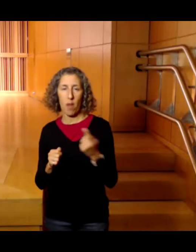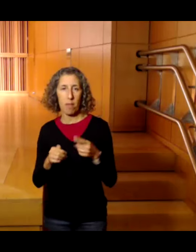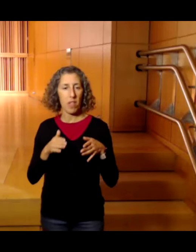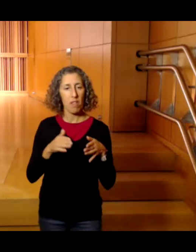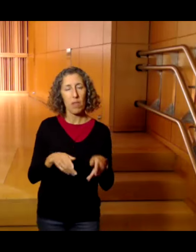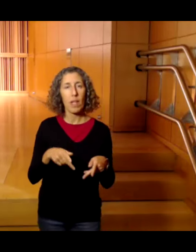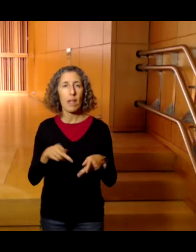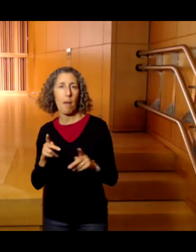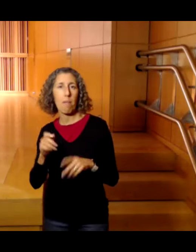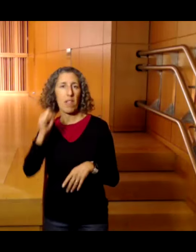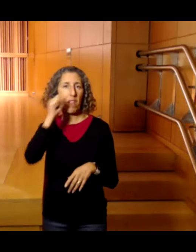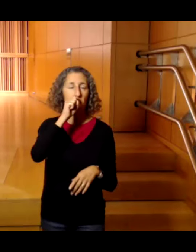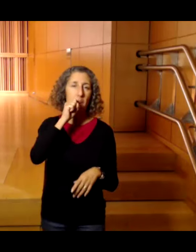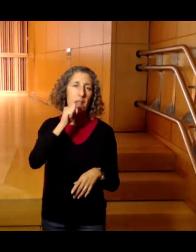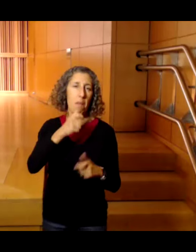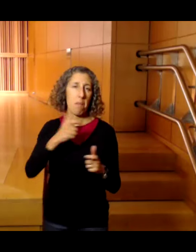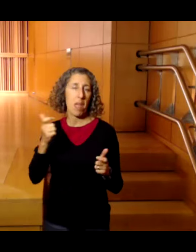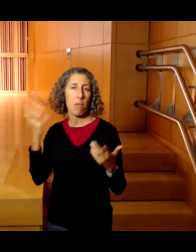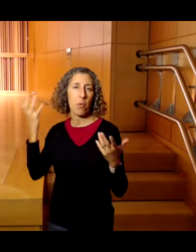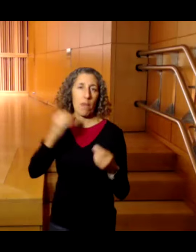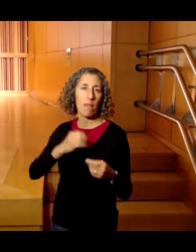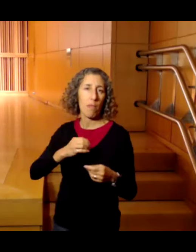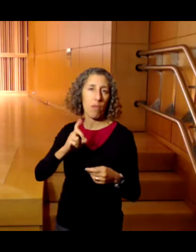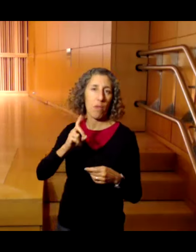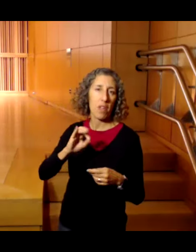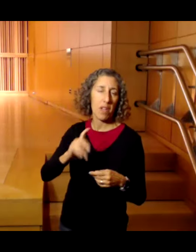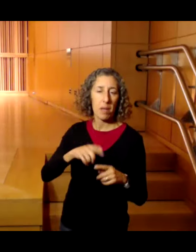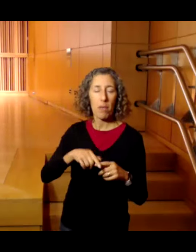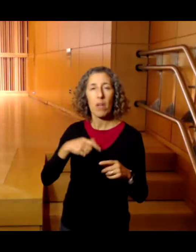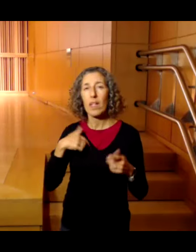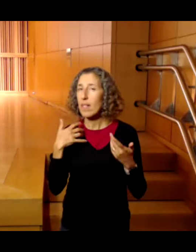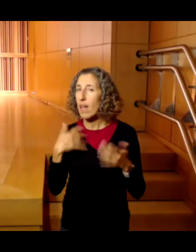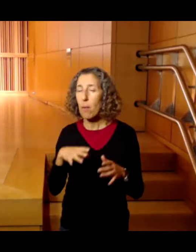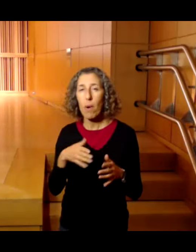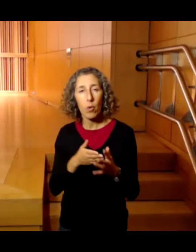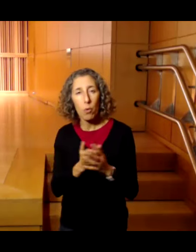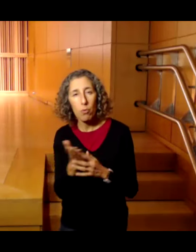And I didn't want to go through it. Making a final turn toward.